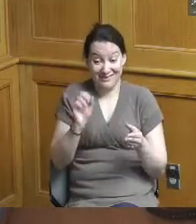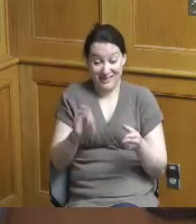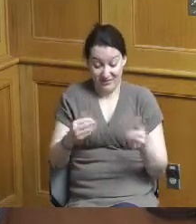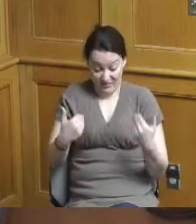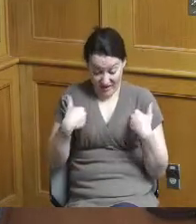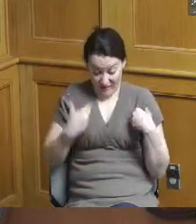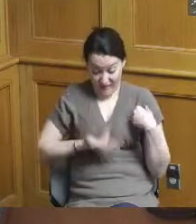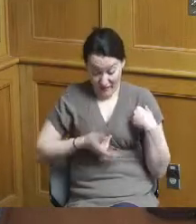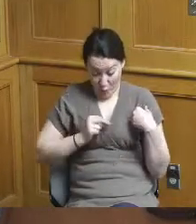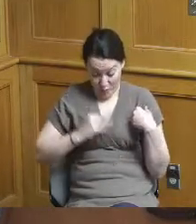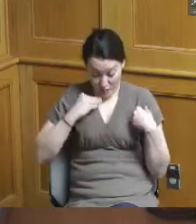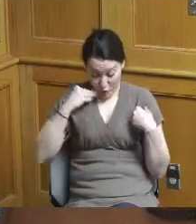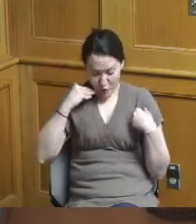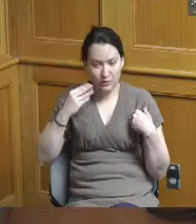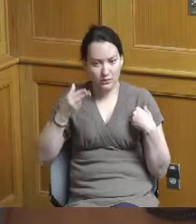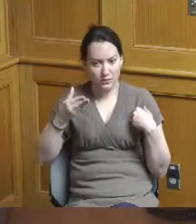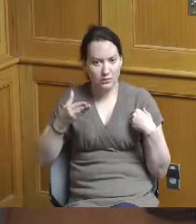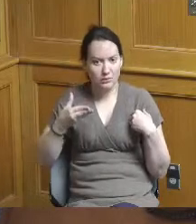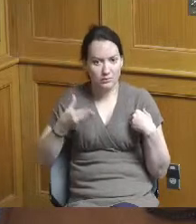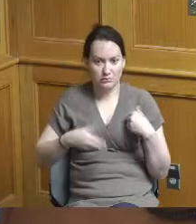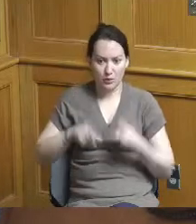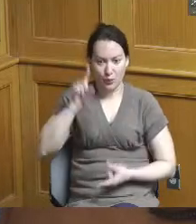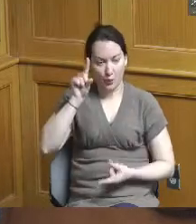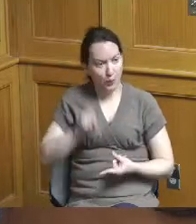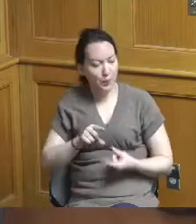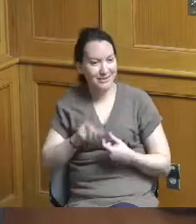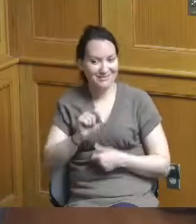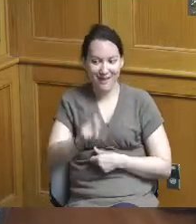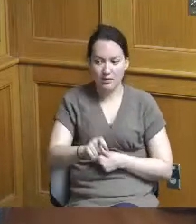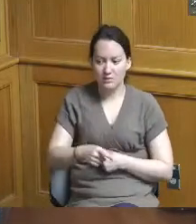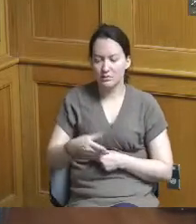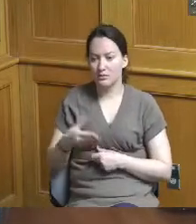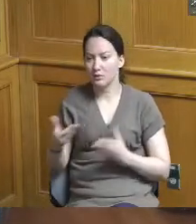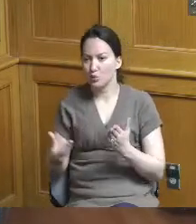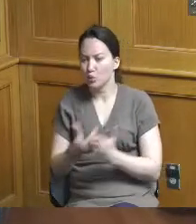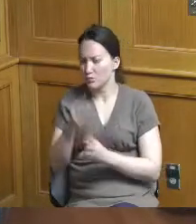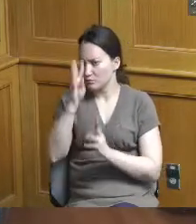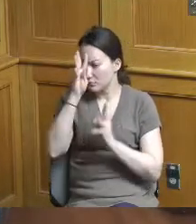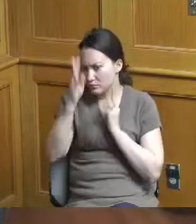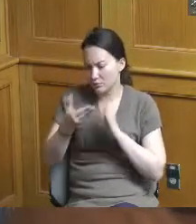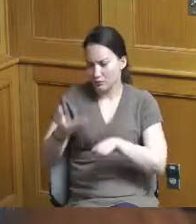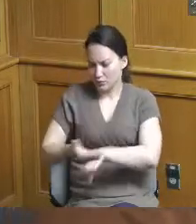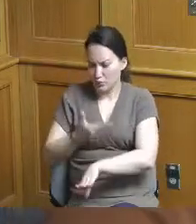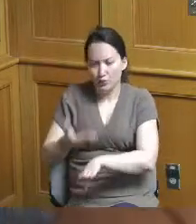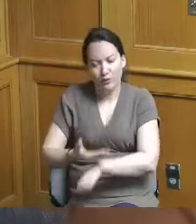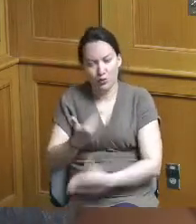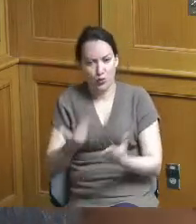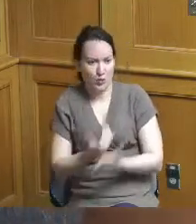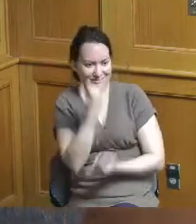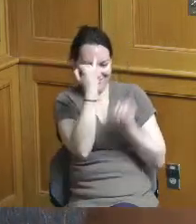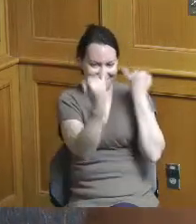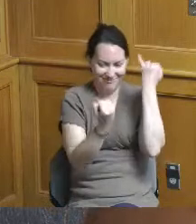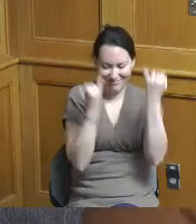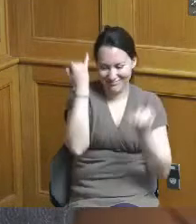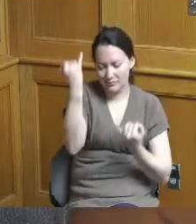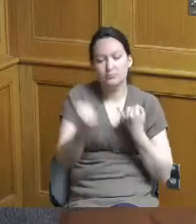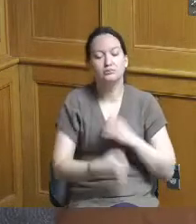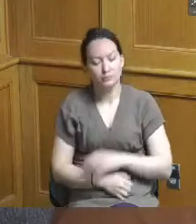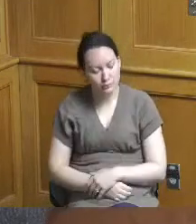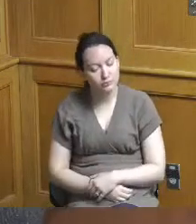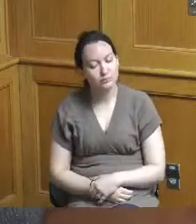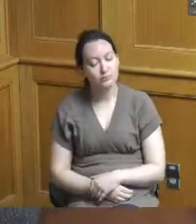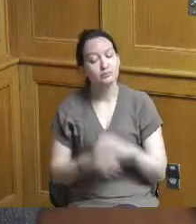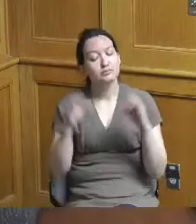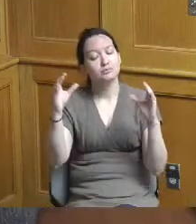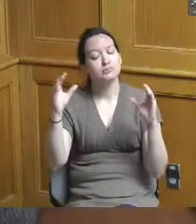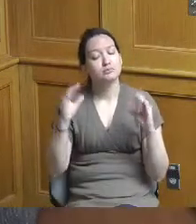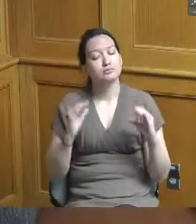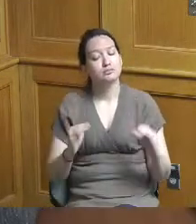a break as we're bringing in new development and and new new ideas I also am very concerned about